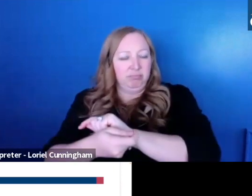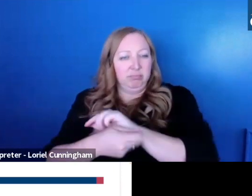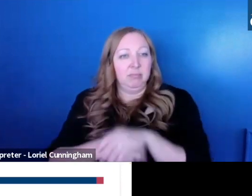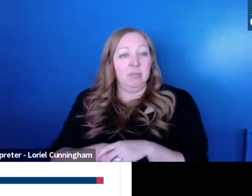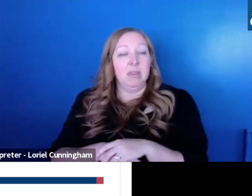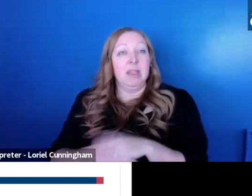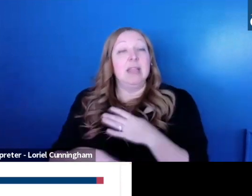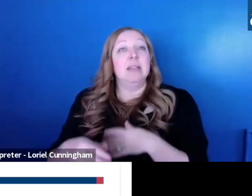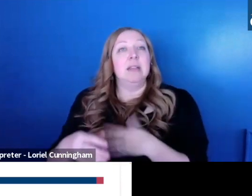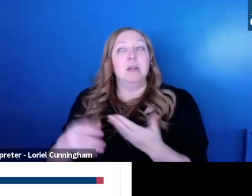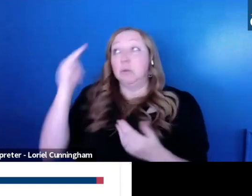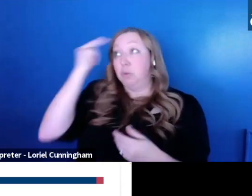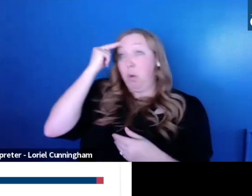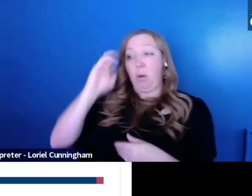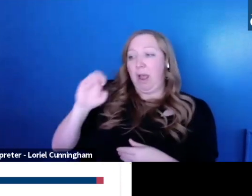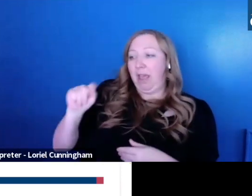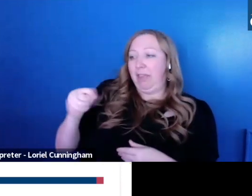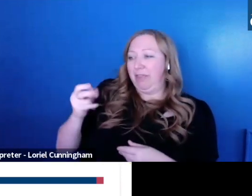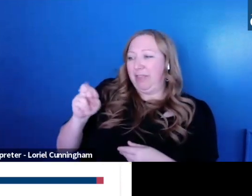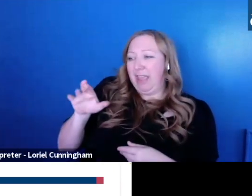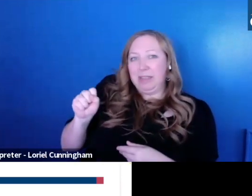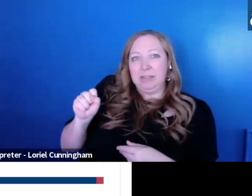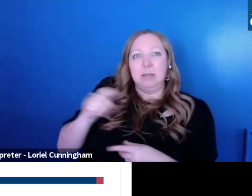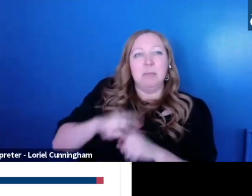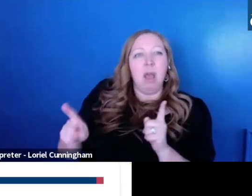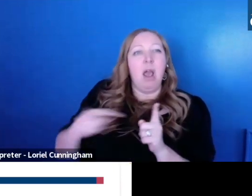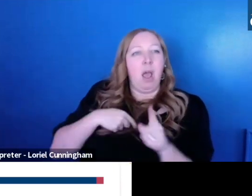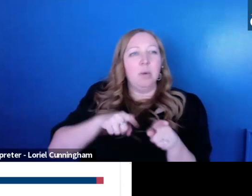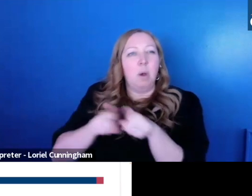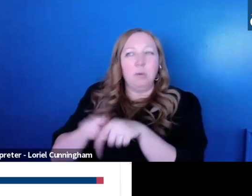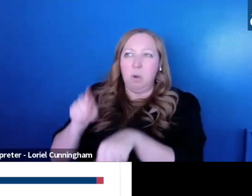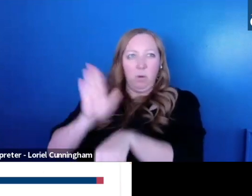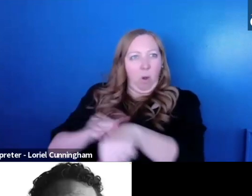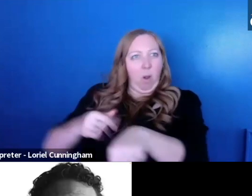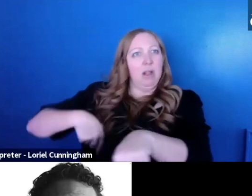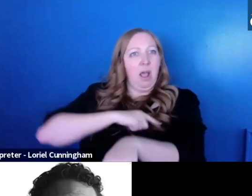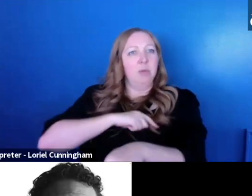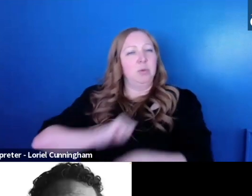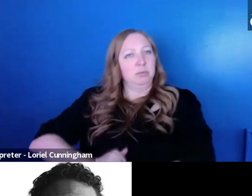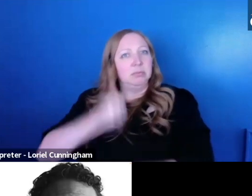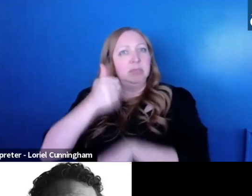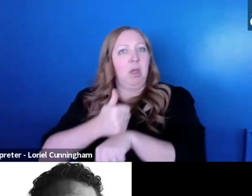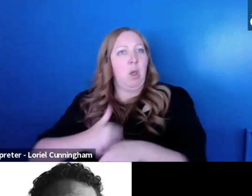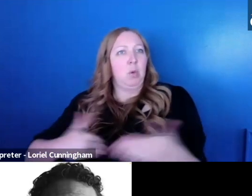purposeful, unyielding commitment to social justice. So the question then is how do we get there? So partly I want